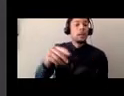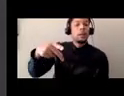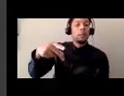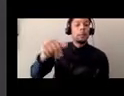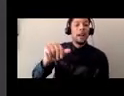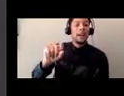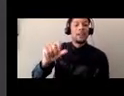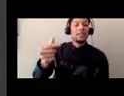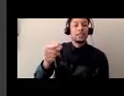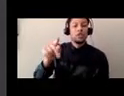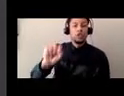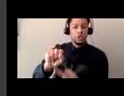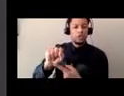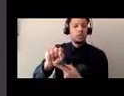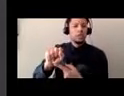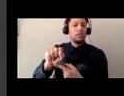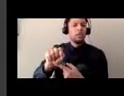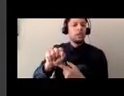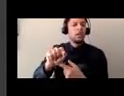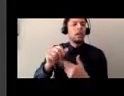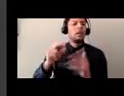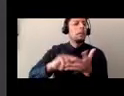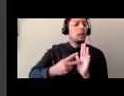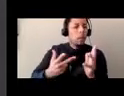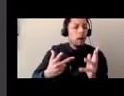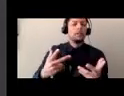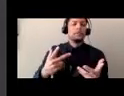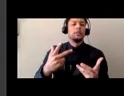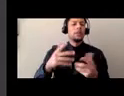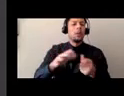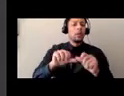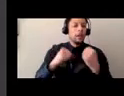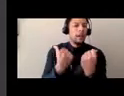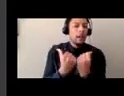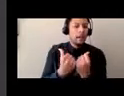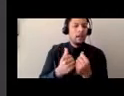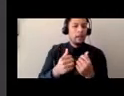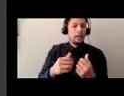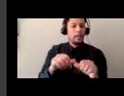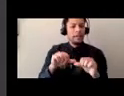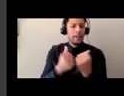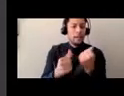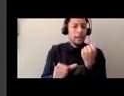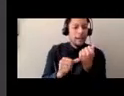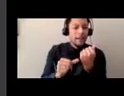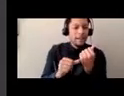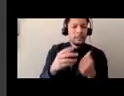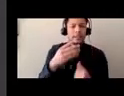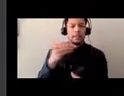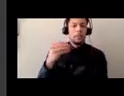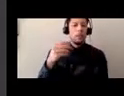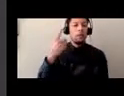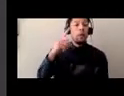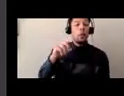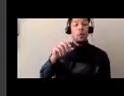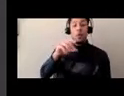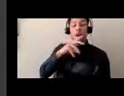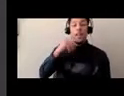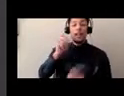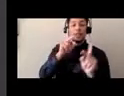And she provides resources and services to older adults and caregivers to five counties in northern California.